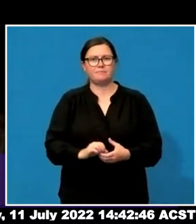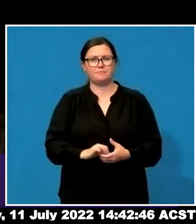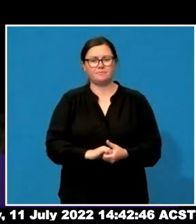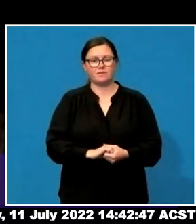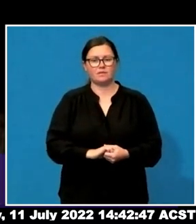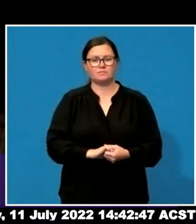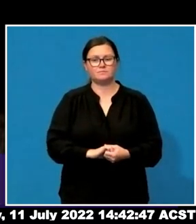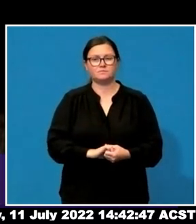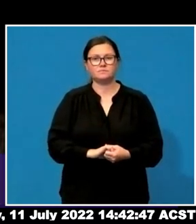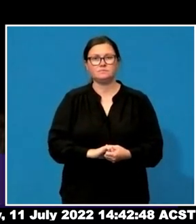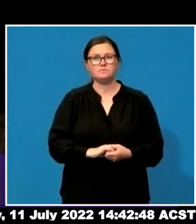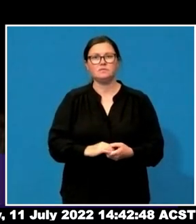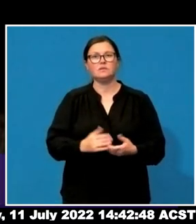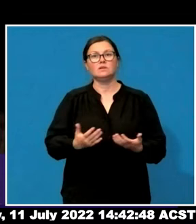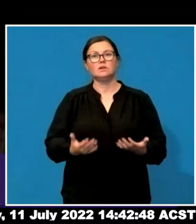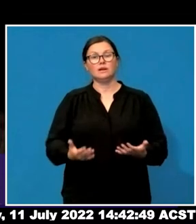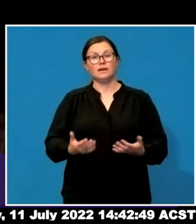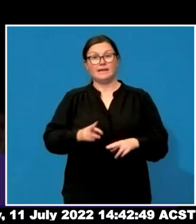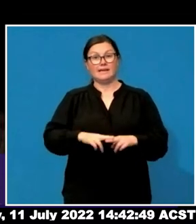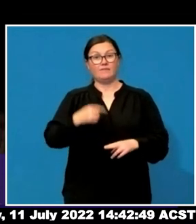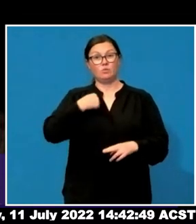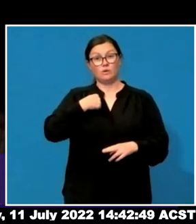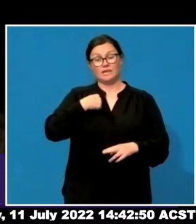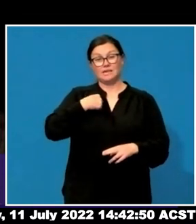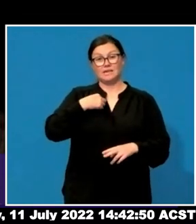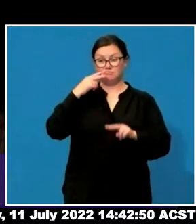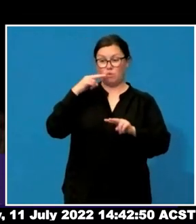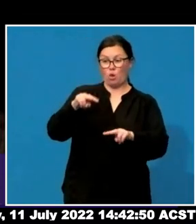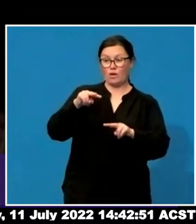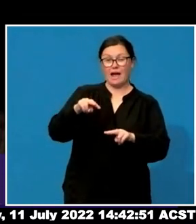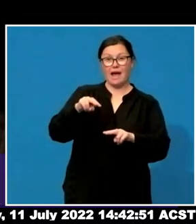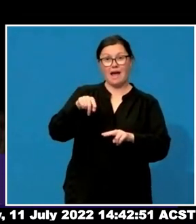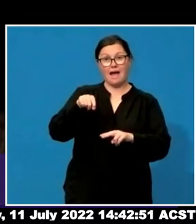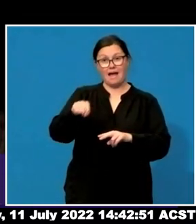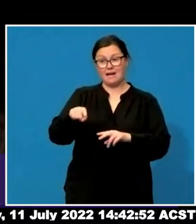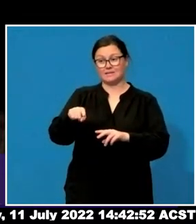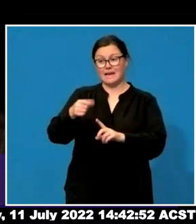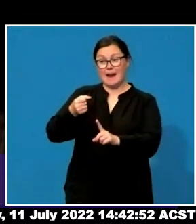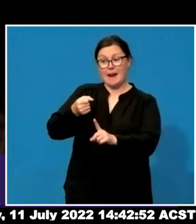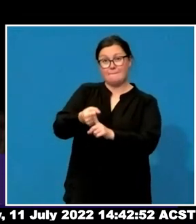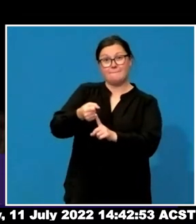disability, that it should start with the impact of disability and be able to go out